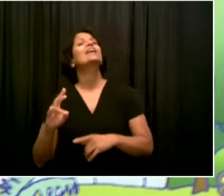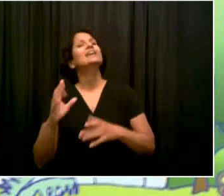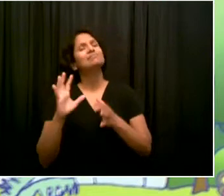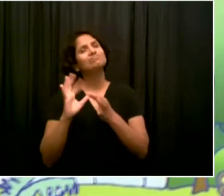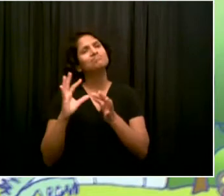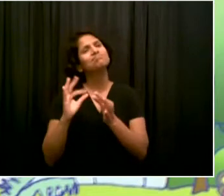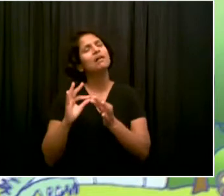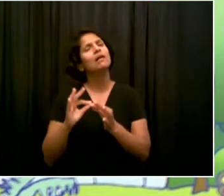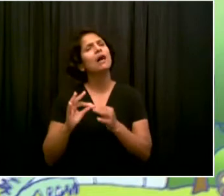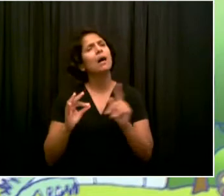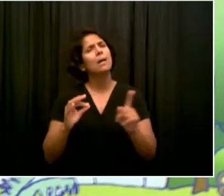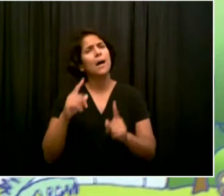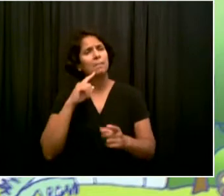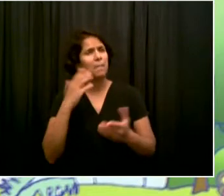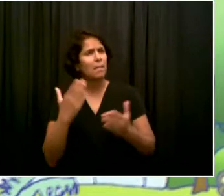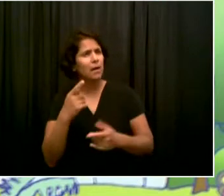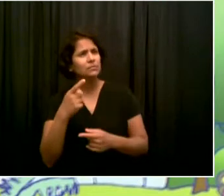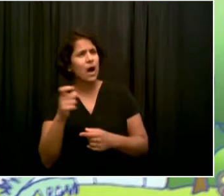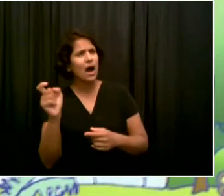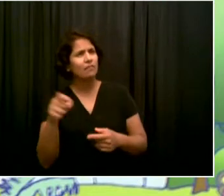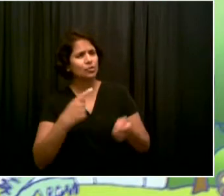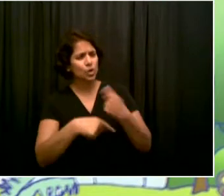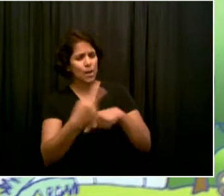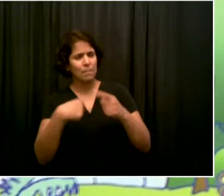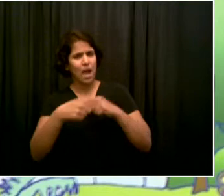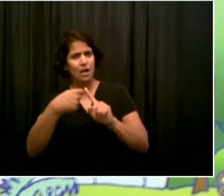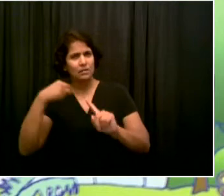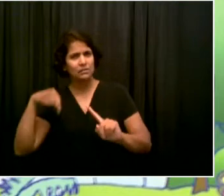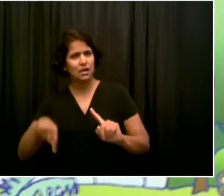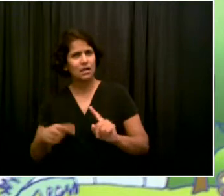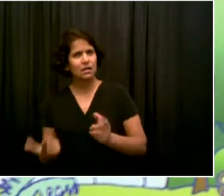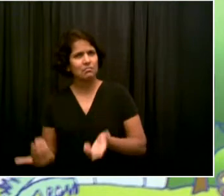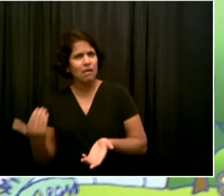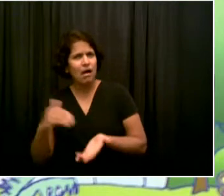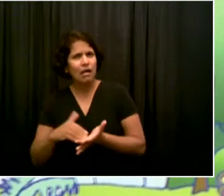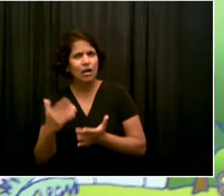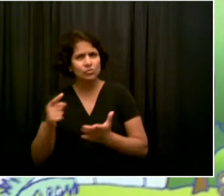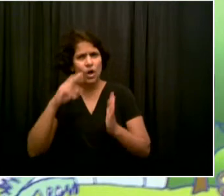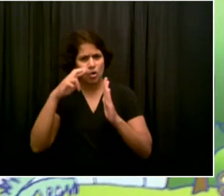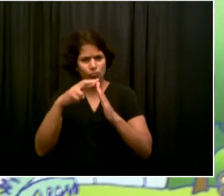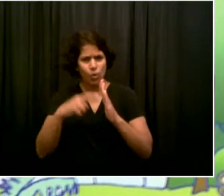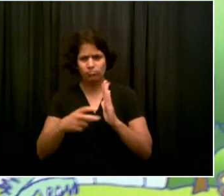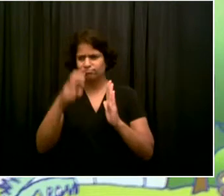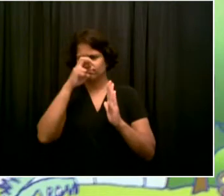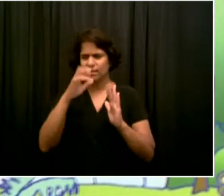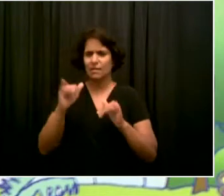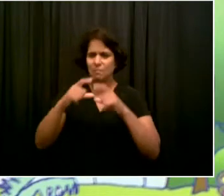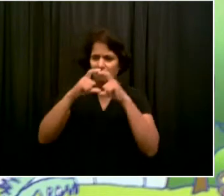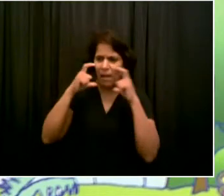YOU KIND OF DID THIS THIS MORNING IMPLYING WE MIGHT HAVE TO GO BACK TO